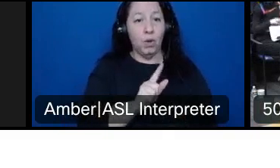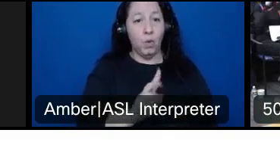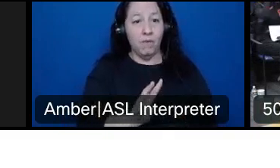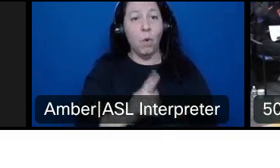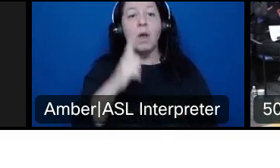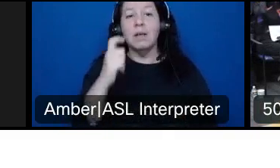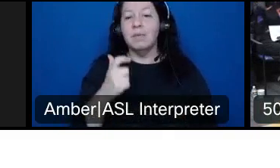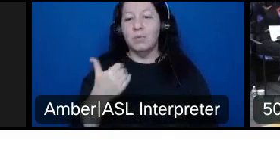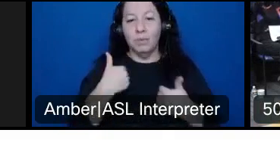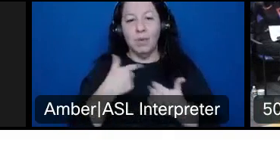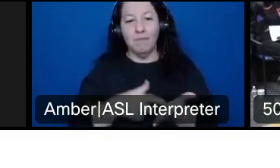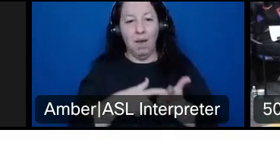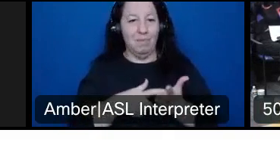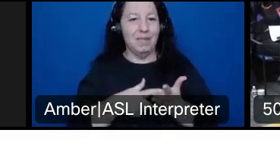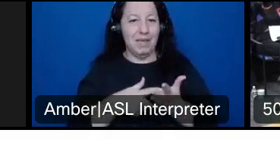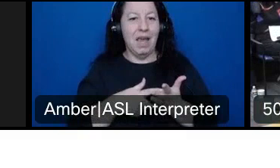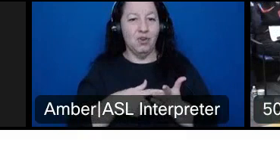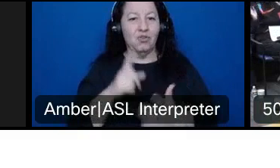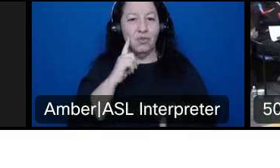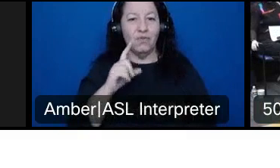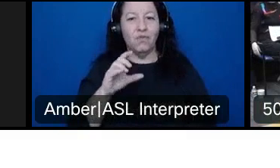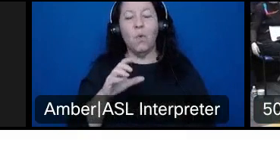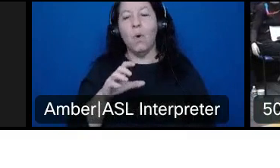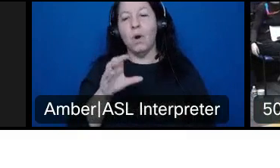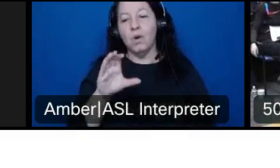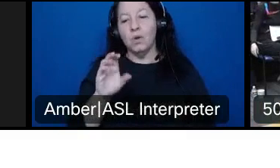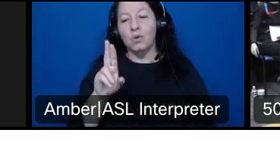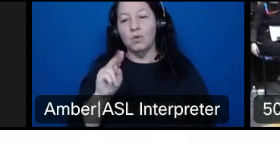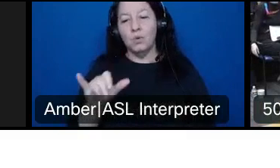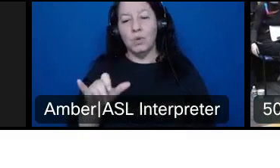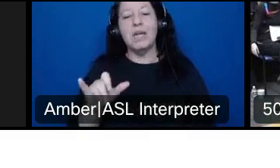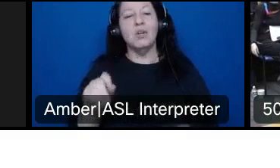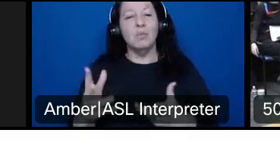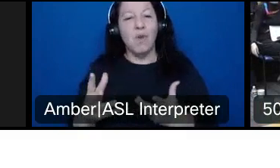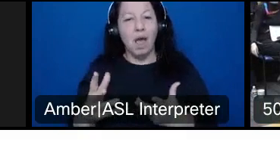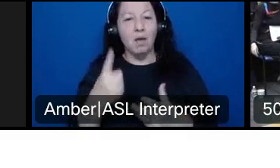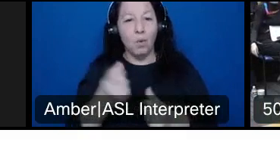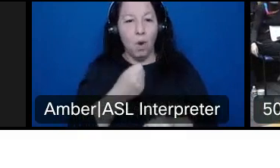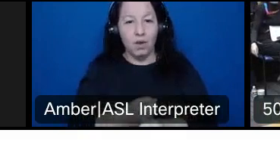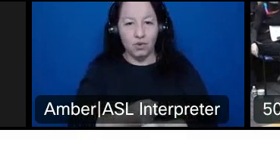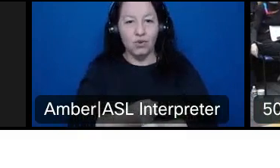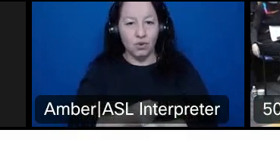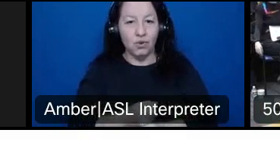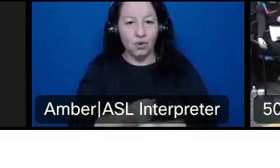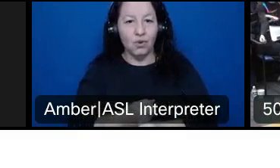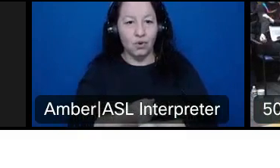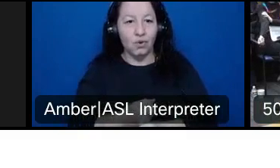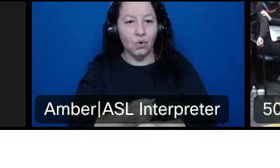Have an obligation to sue need to provide a 1 year's, uh, notice so we're always kind of running 1 year. Uh, ahead.